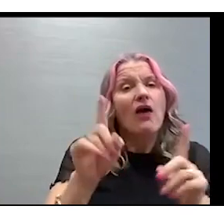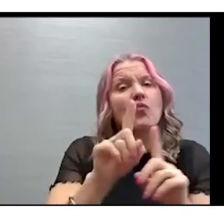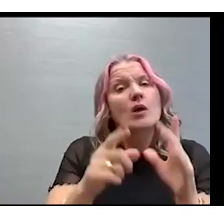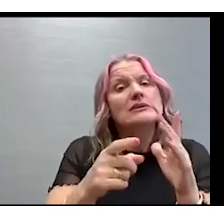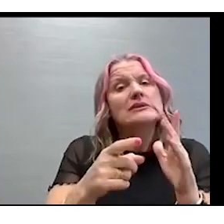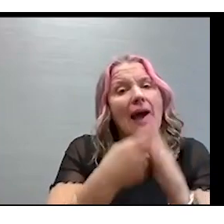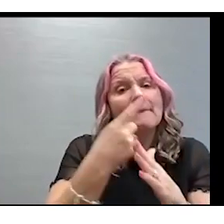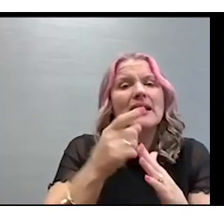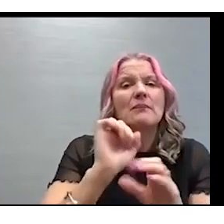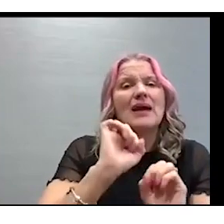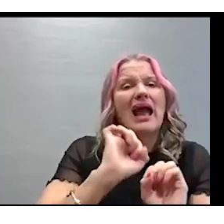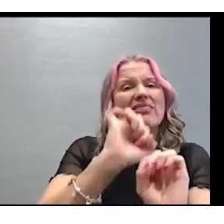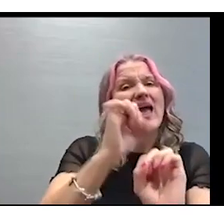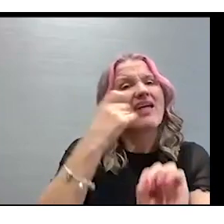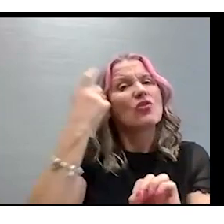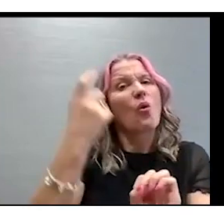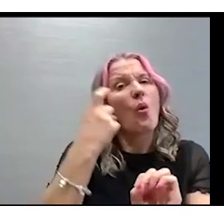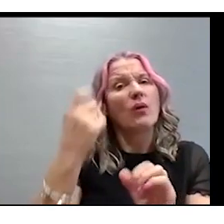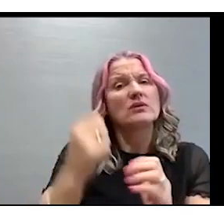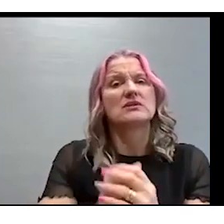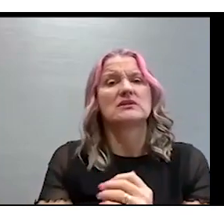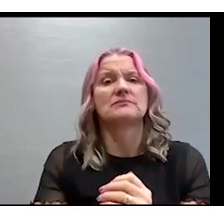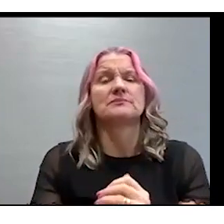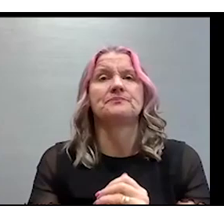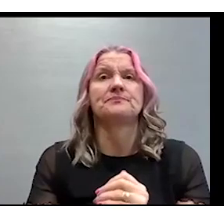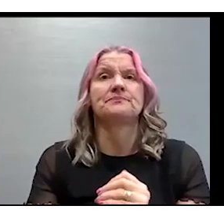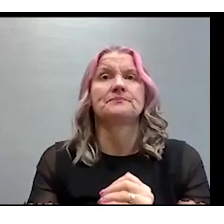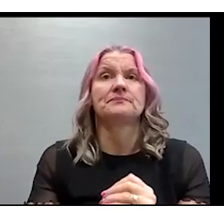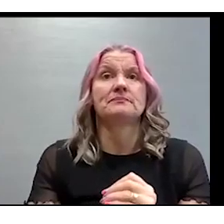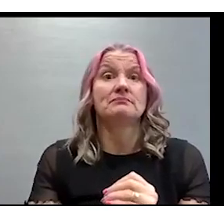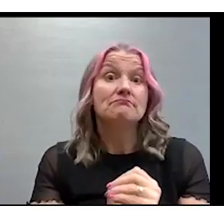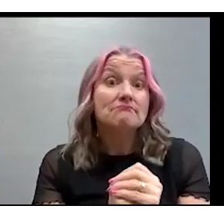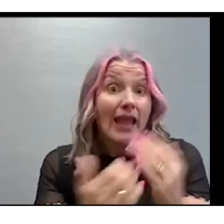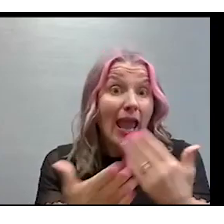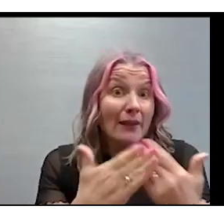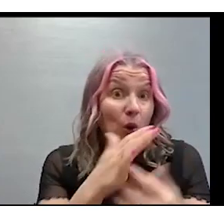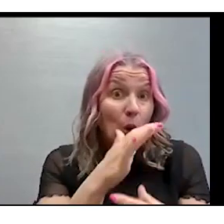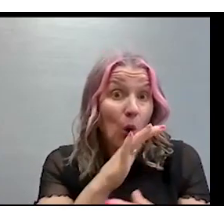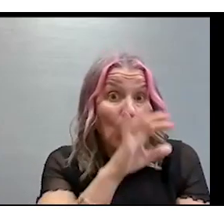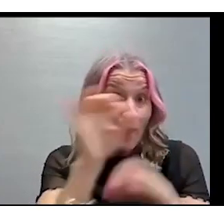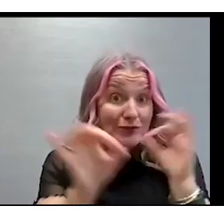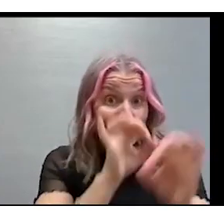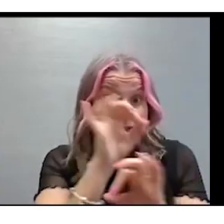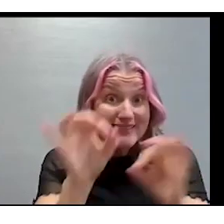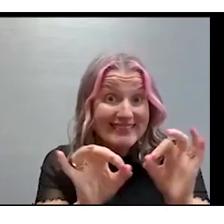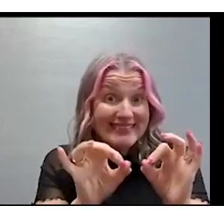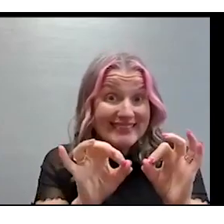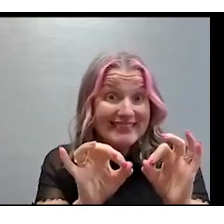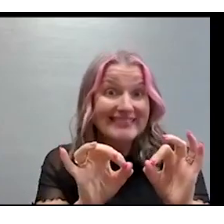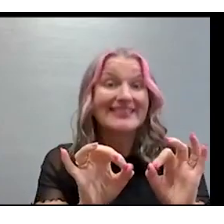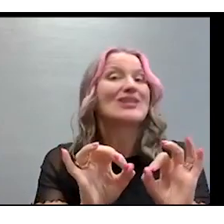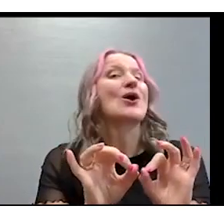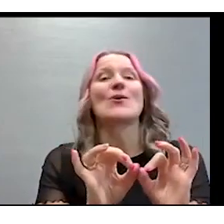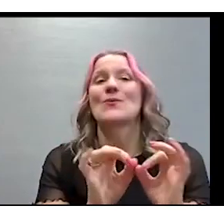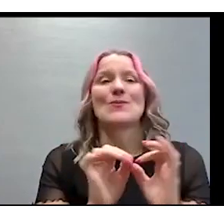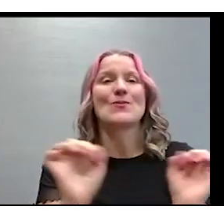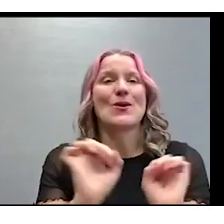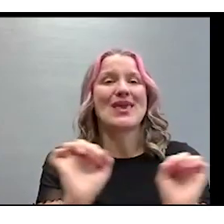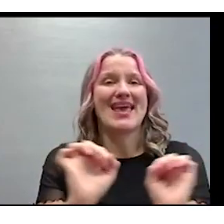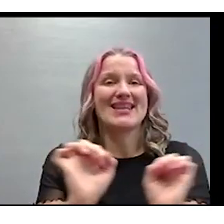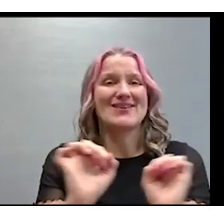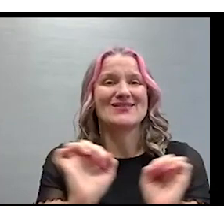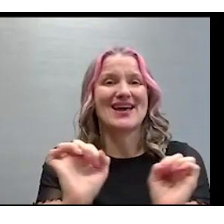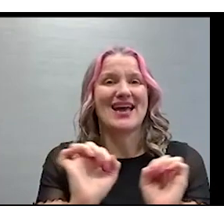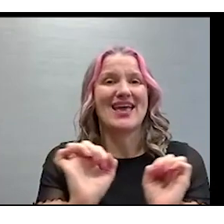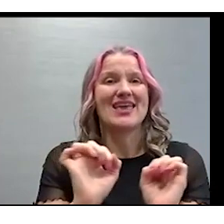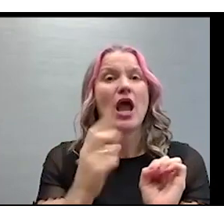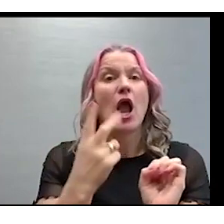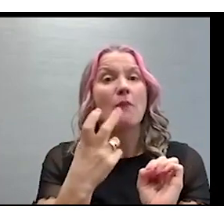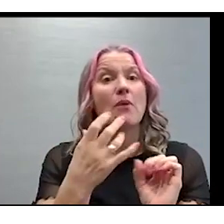the hood as a user. Do we have any other question? [PERSON OFF CAMERA]: Yeah, but a couple of people-